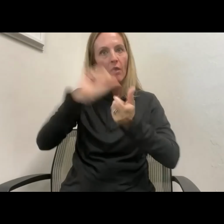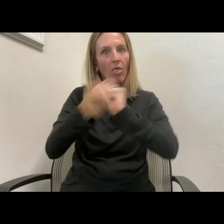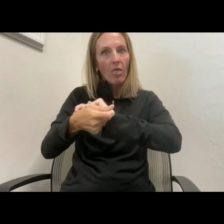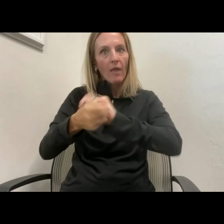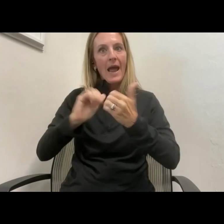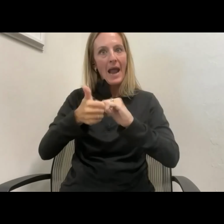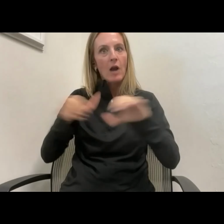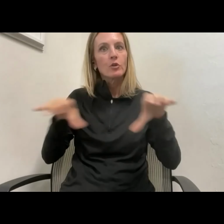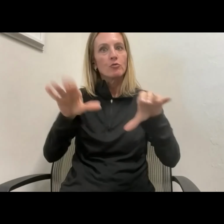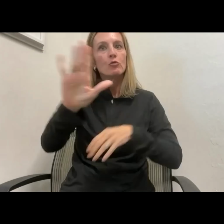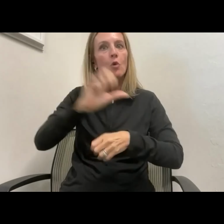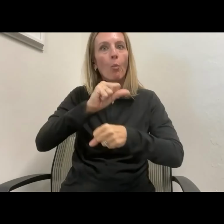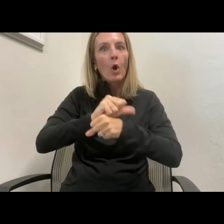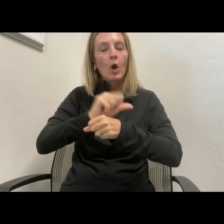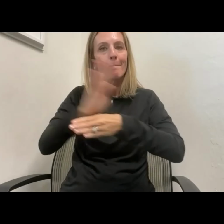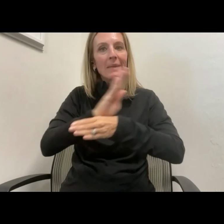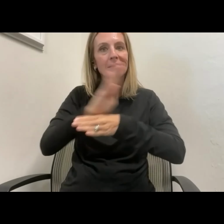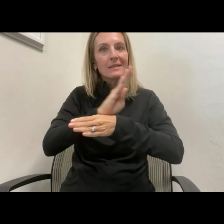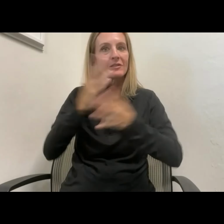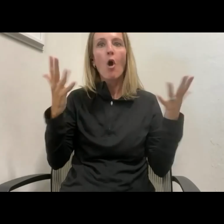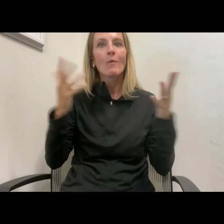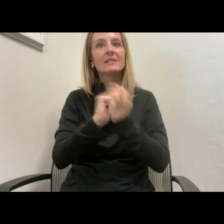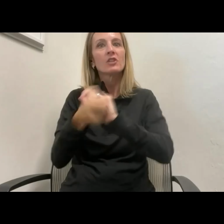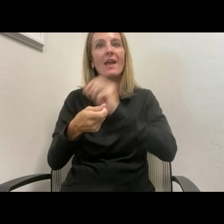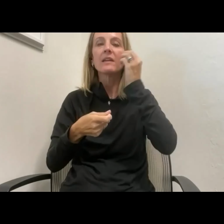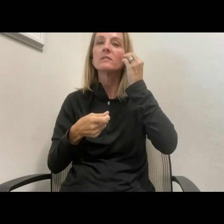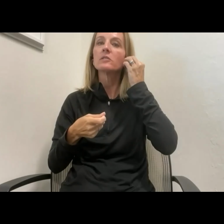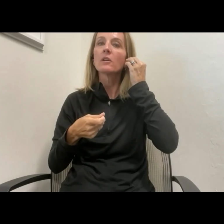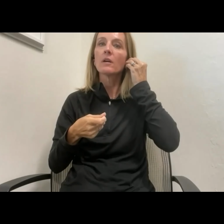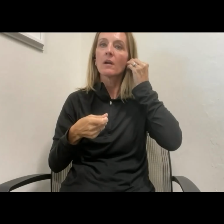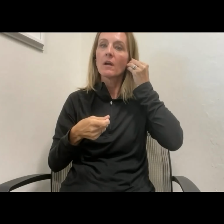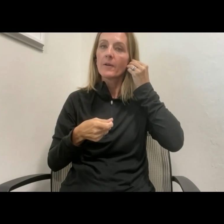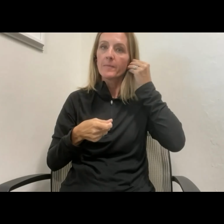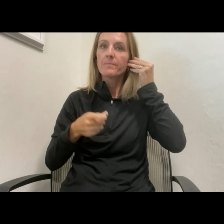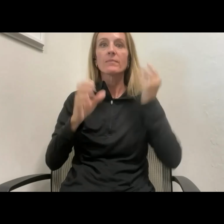And so, implementation starts just right there because You are already reaching out to people,